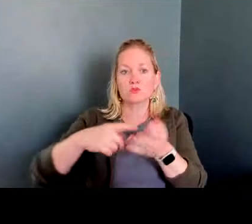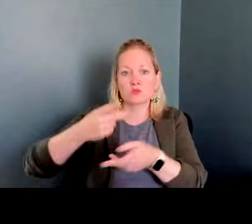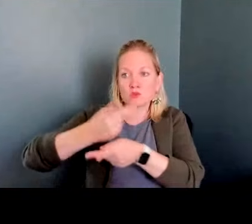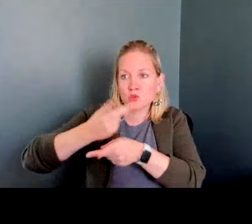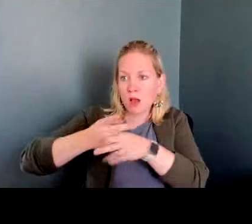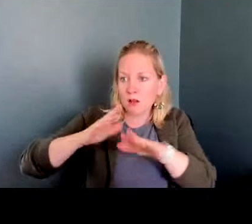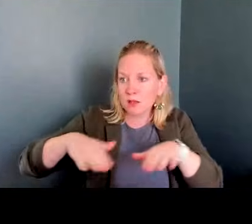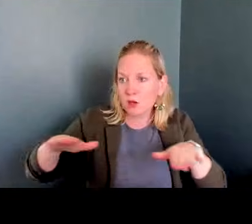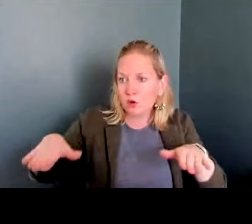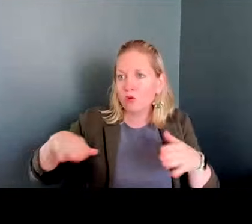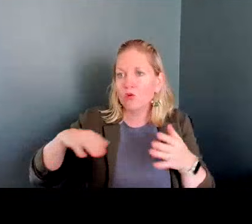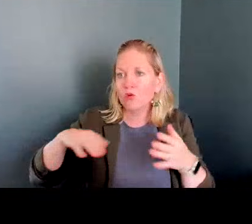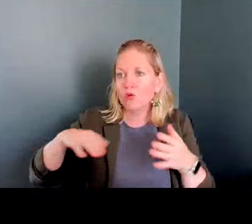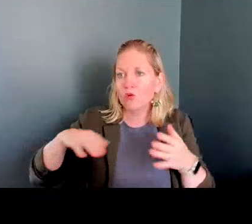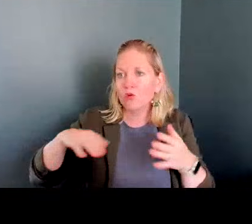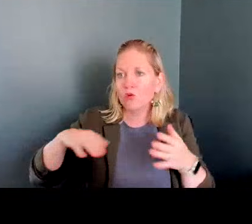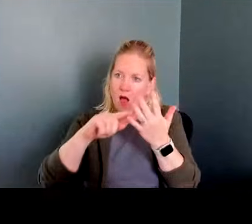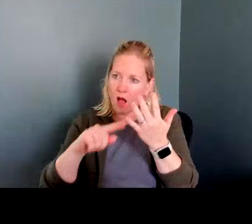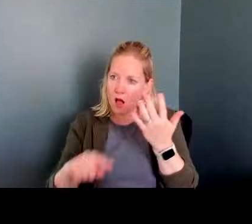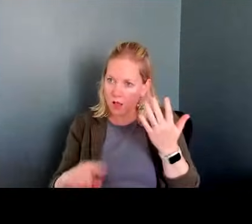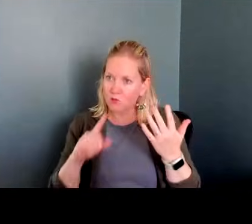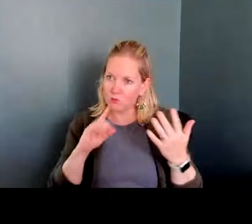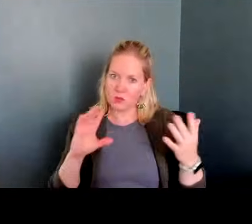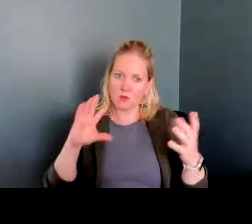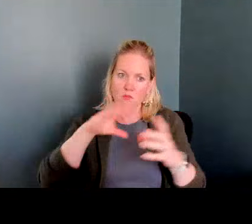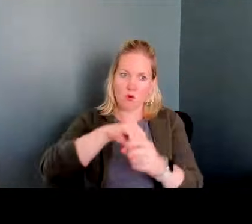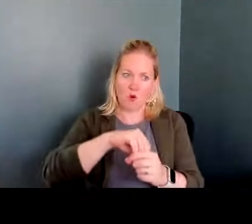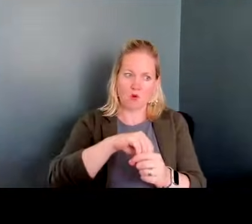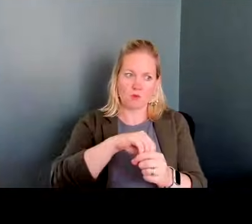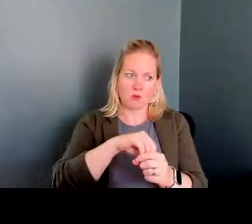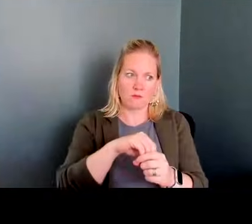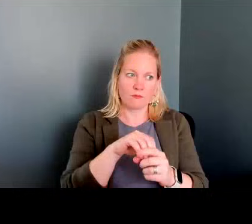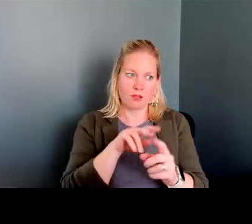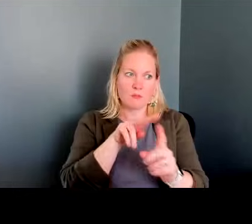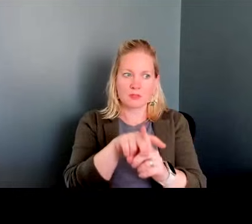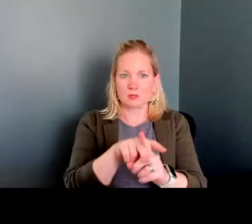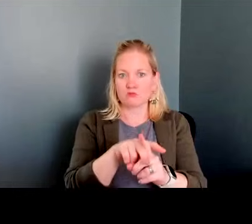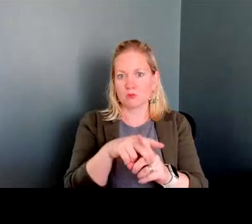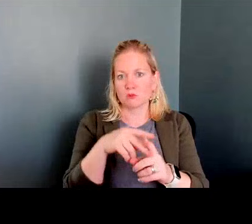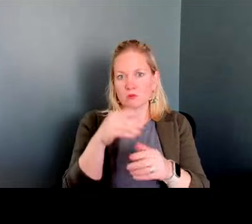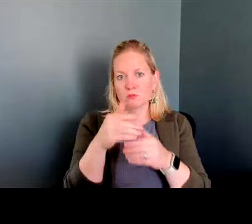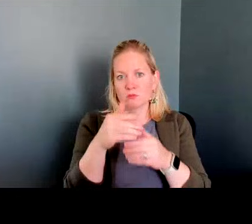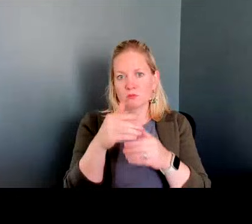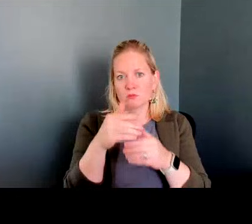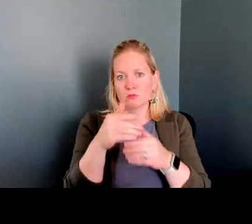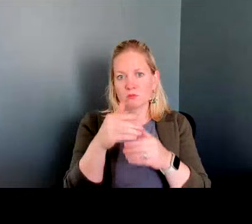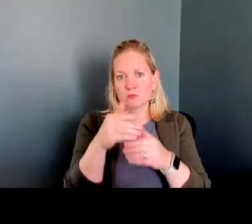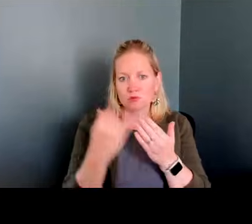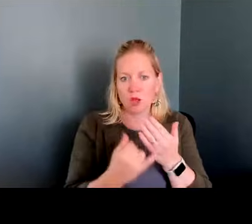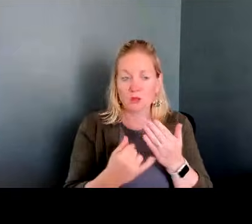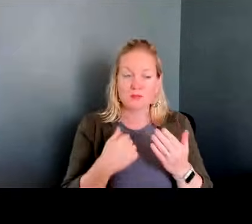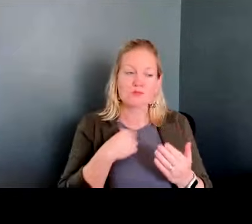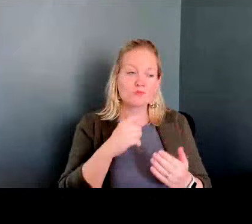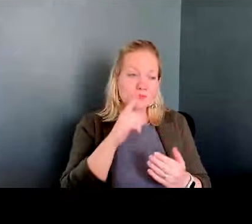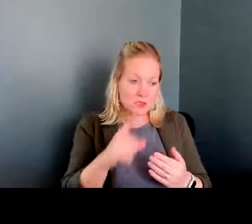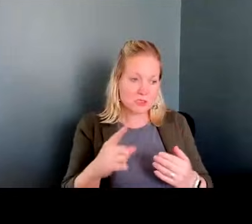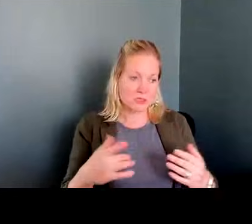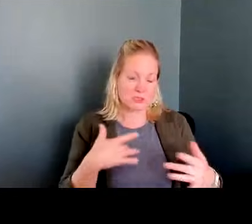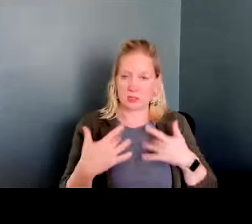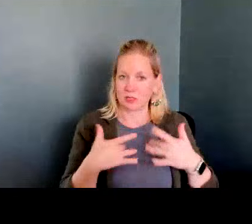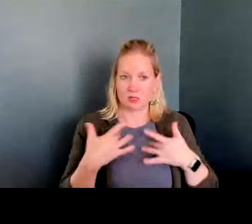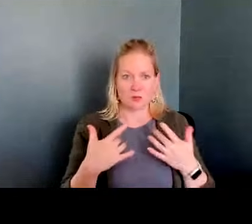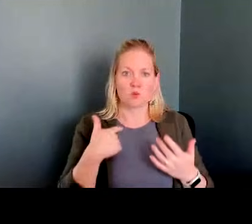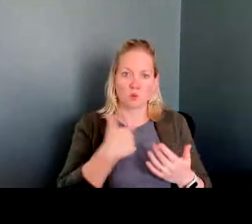are part of this implementation project. I'm quite excited about it. We have to do our part.